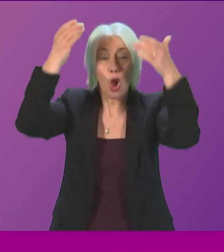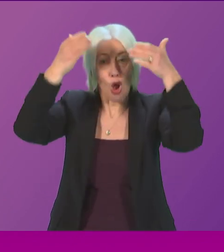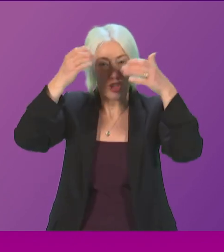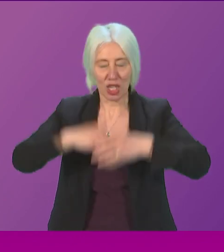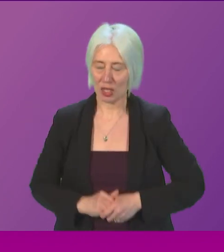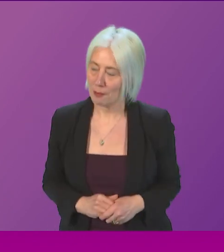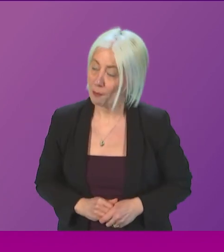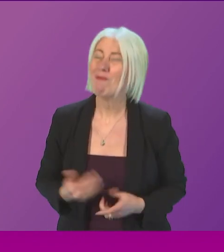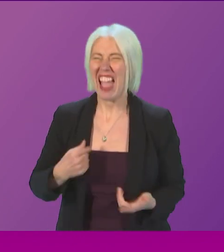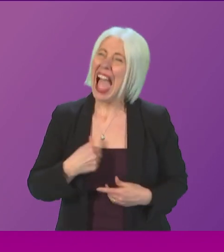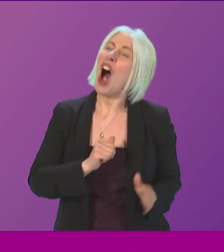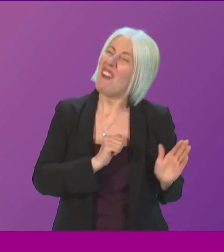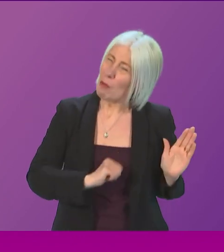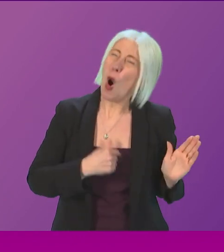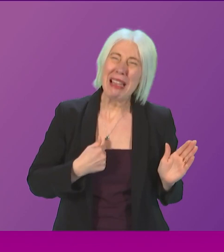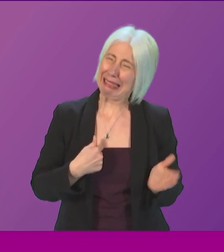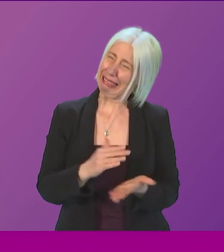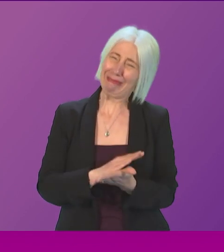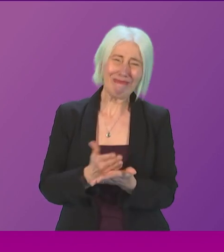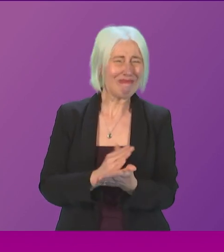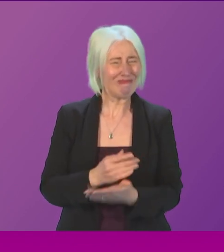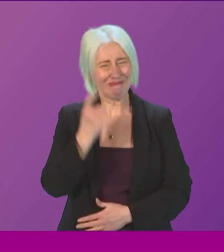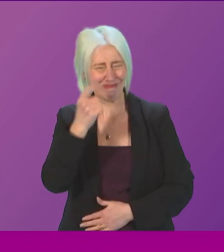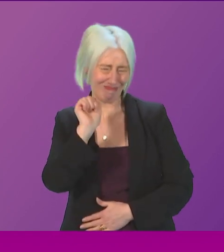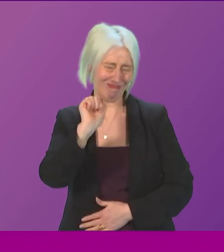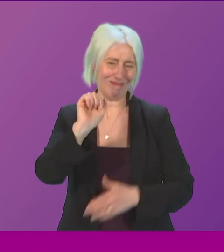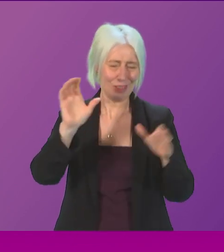If I am honest, I was not always sure what I thought about the institution of monarchy,